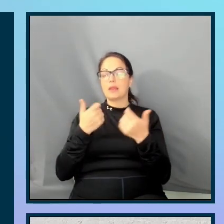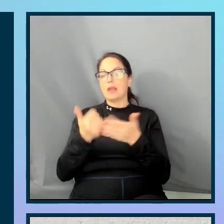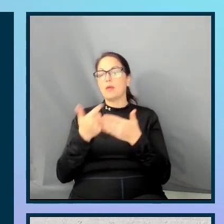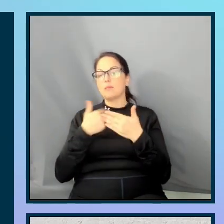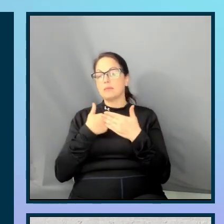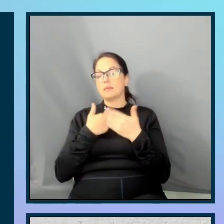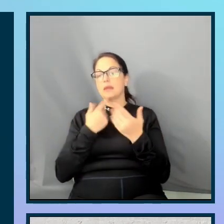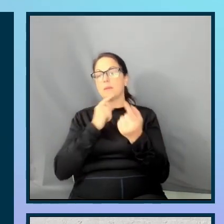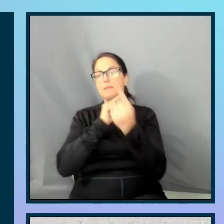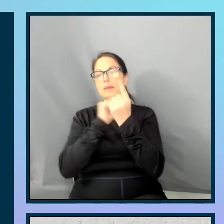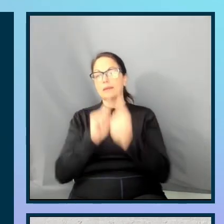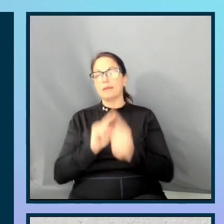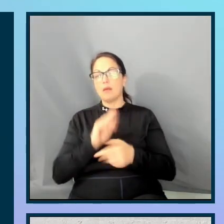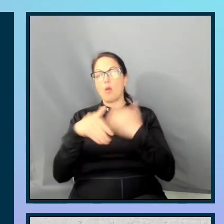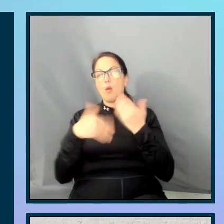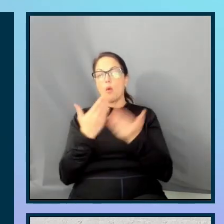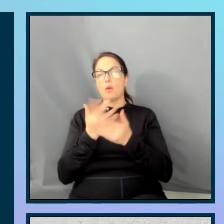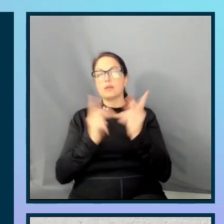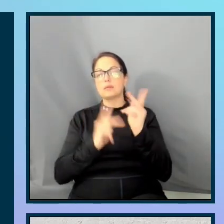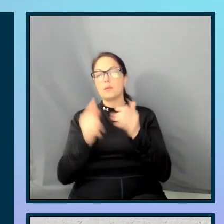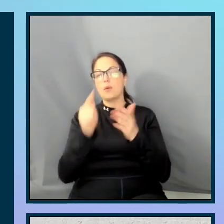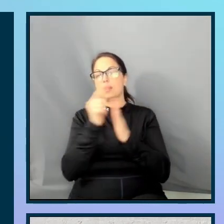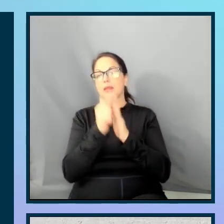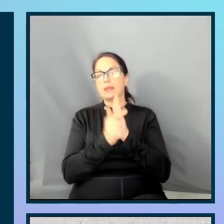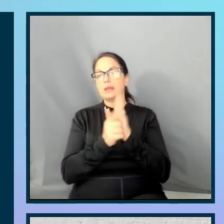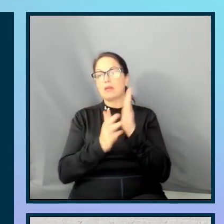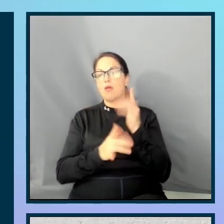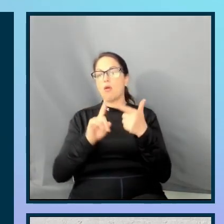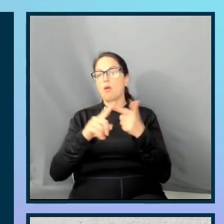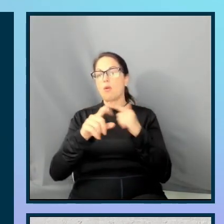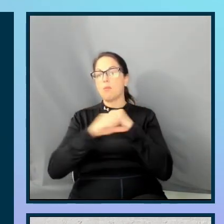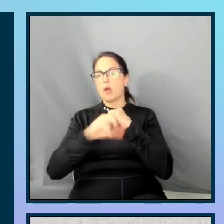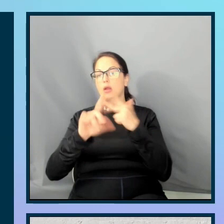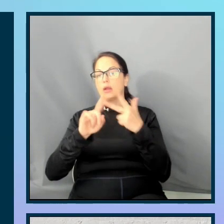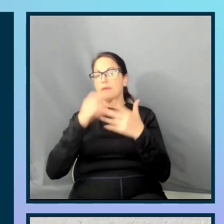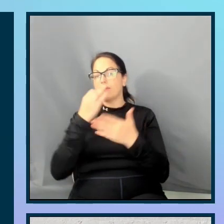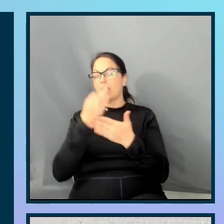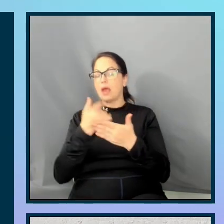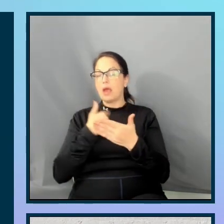in legal, marketing and finance. I was on an engineering project